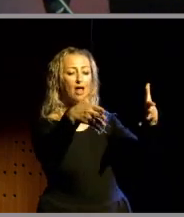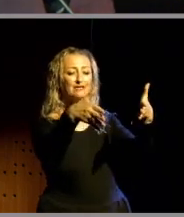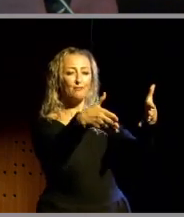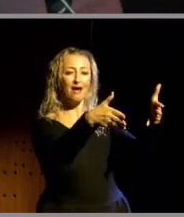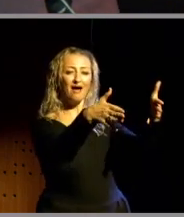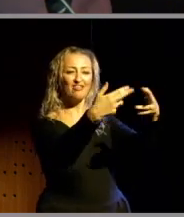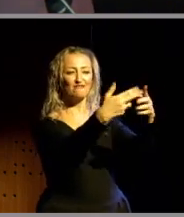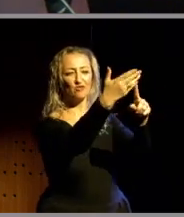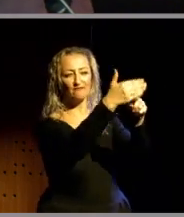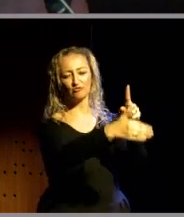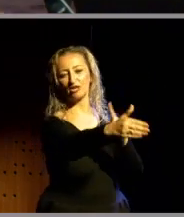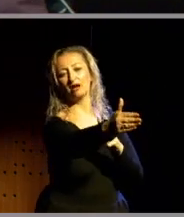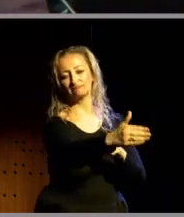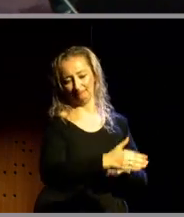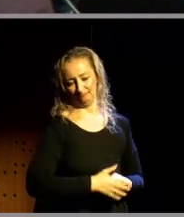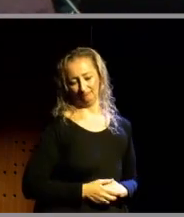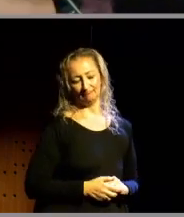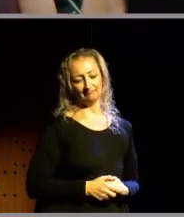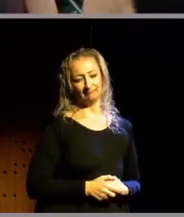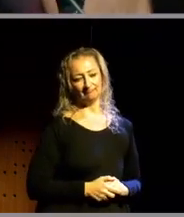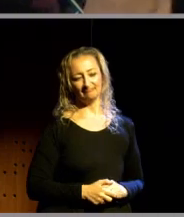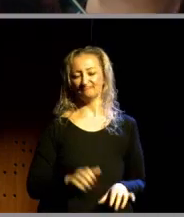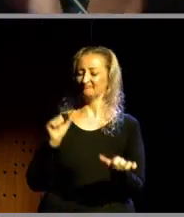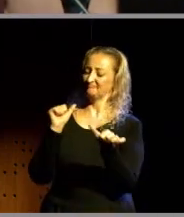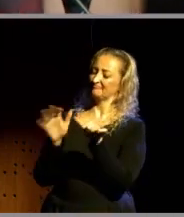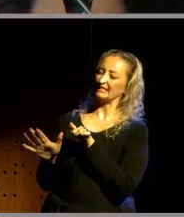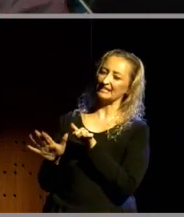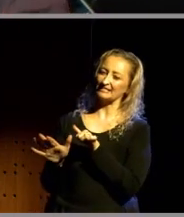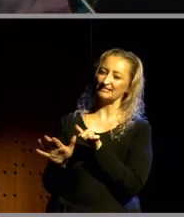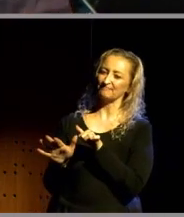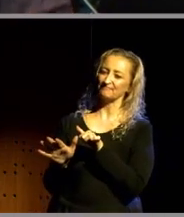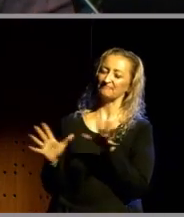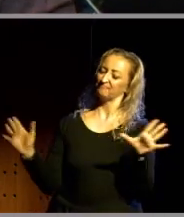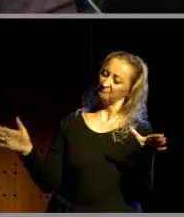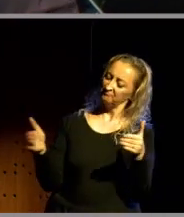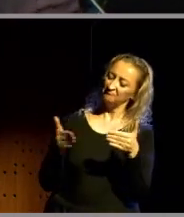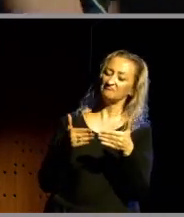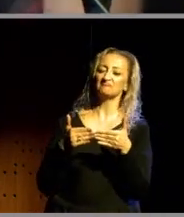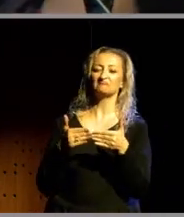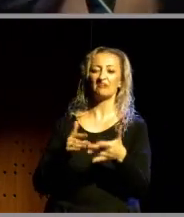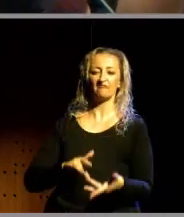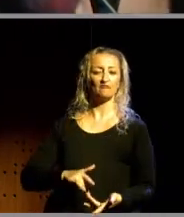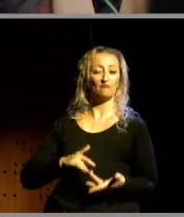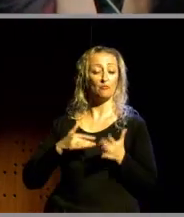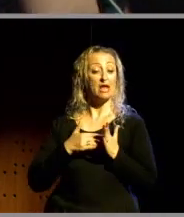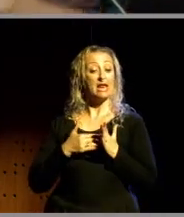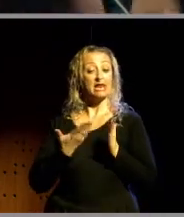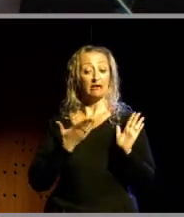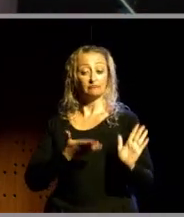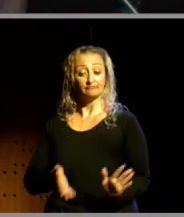Excellent. Alright, this is bringing the formalities to a close. We'll have drinks and canapés in the other room,